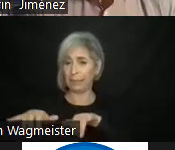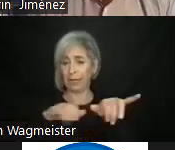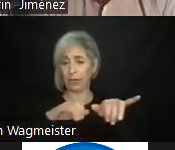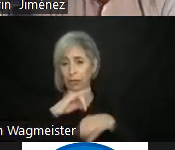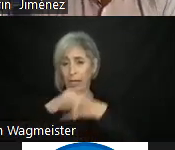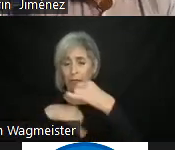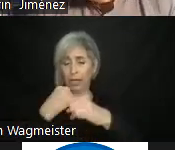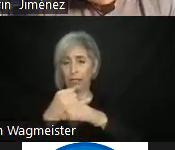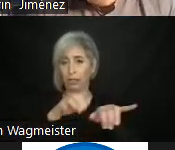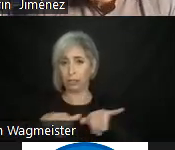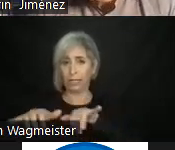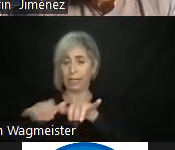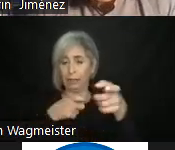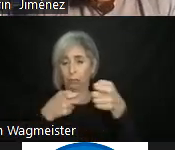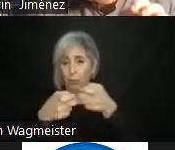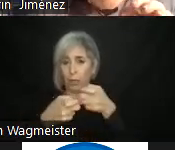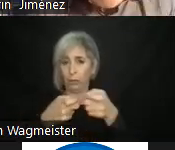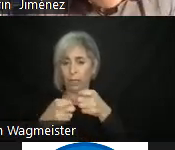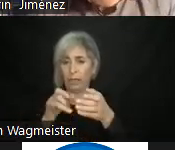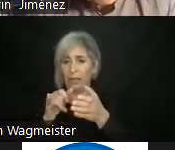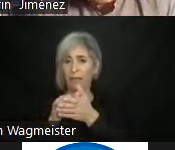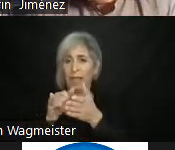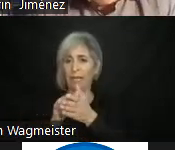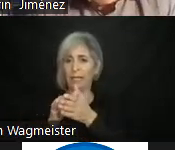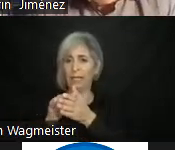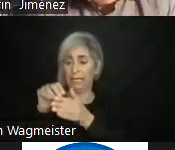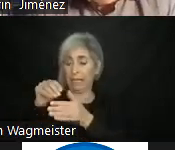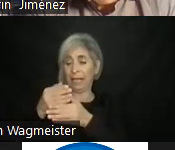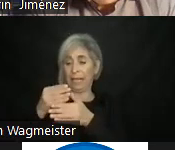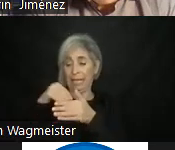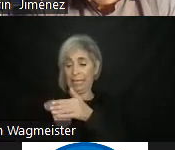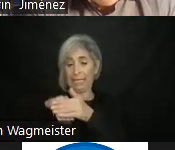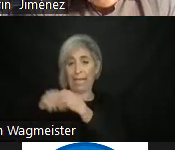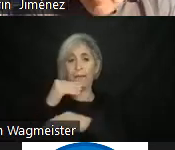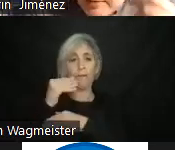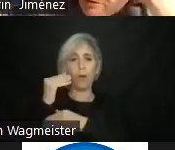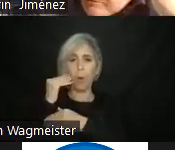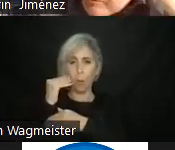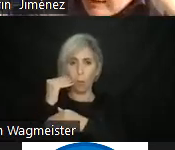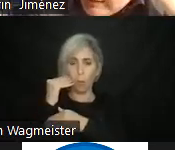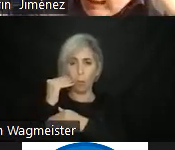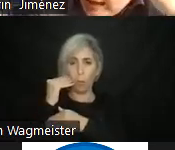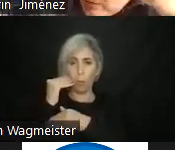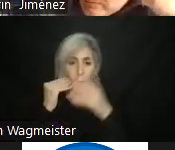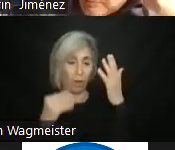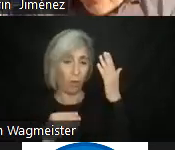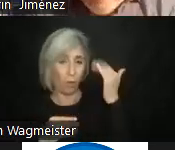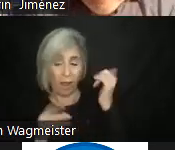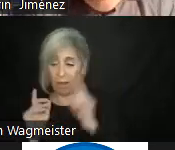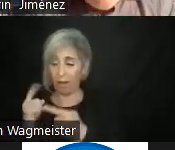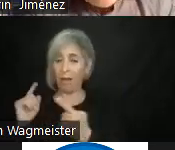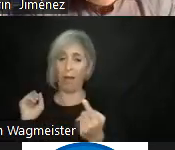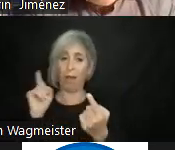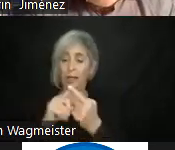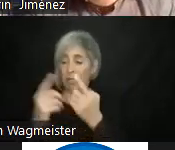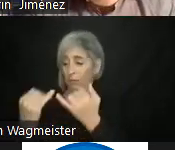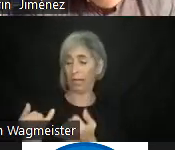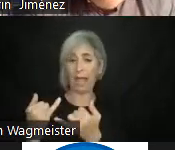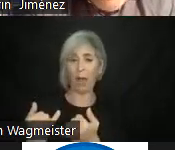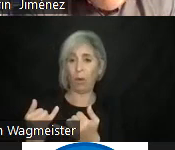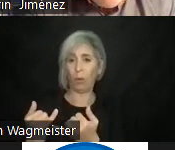regulates the accessibility inside the home. Because until now, it was a tabu subject.